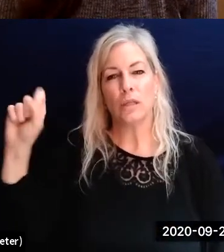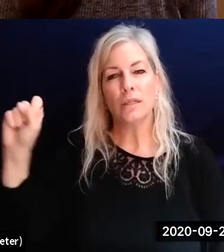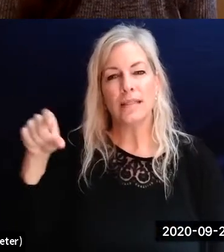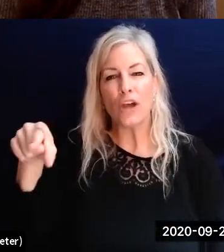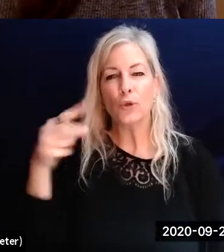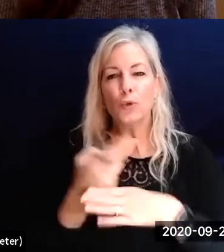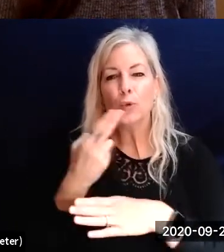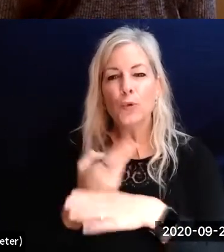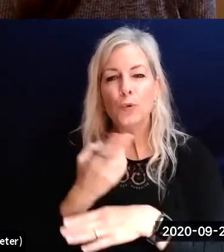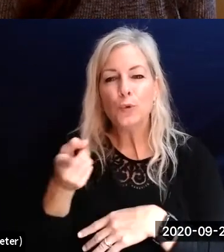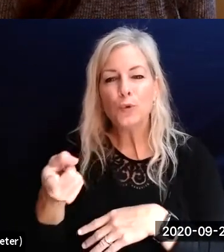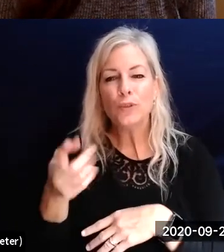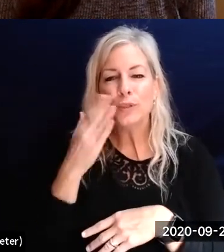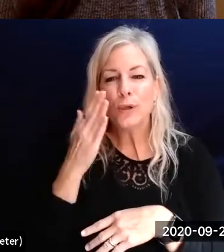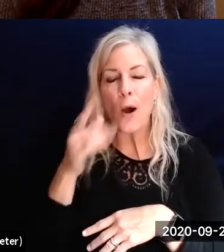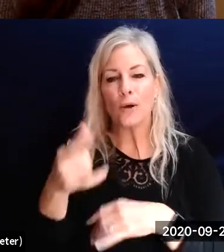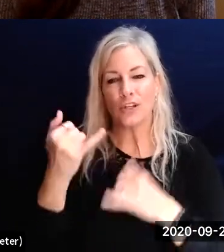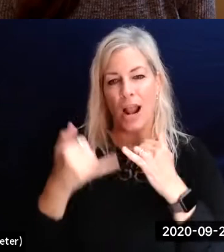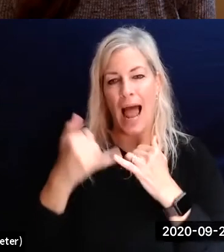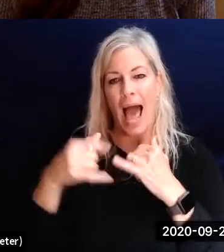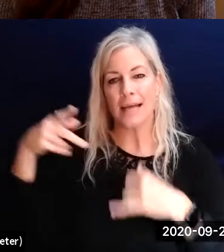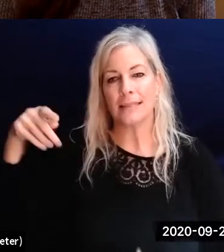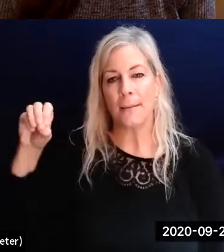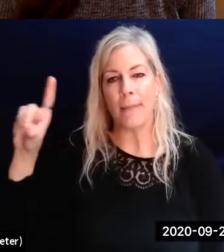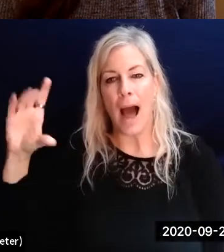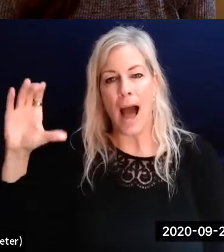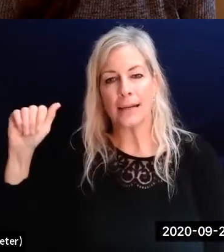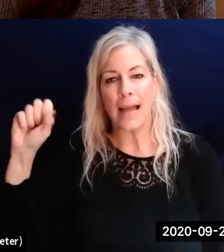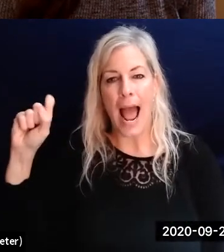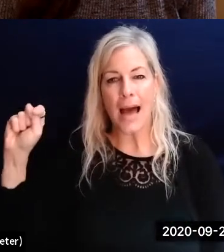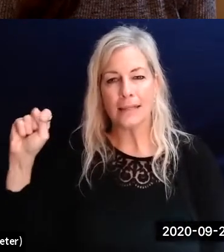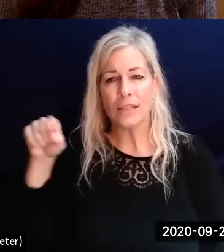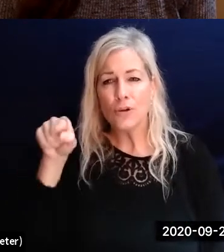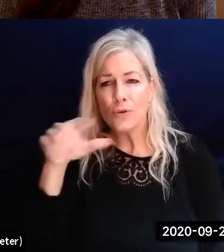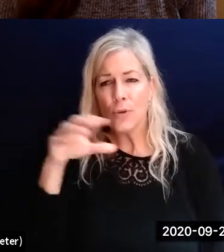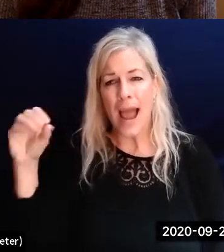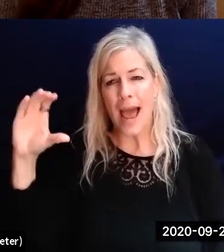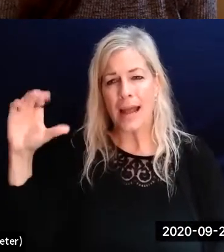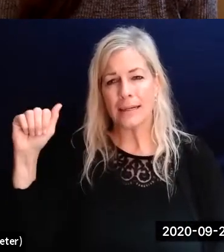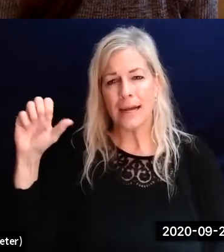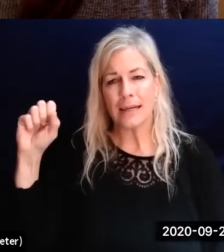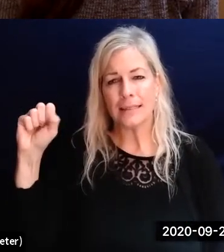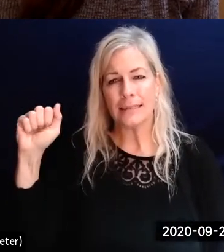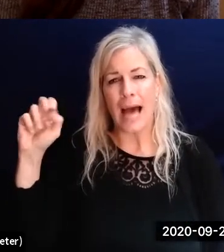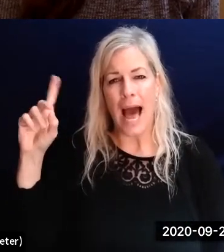And I know in your last podcast you and Cassandra both talked about having kind of a strike at some point in your life